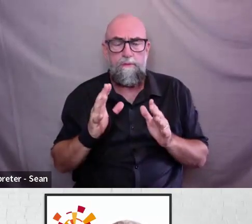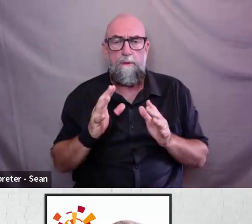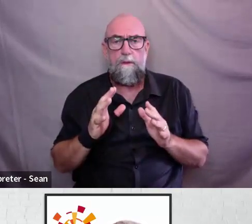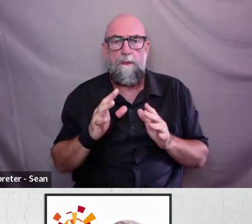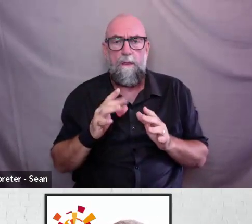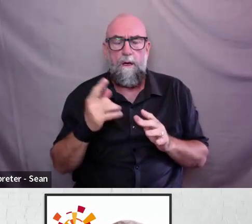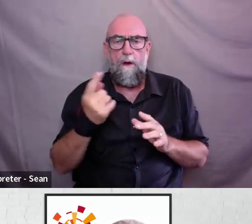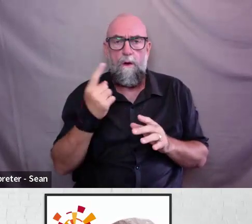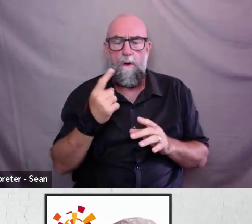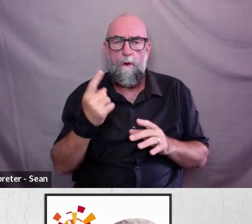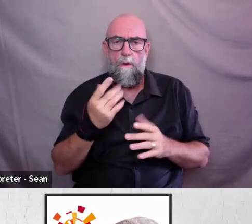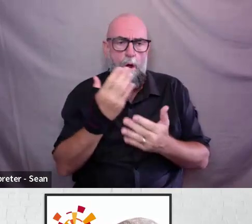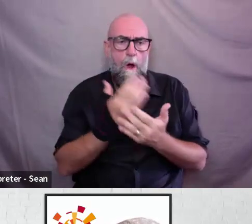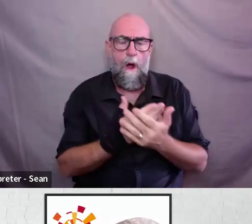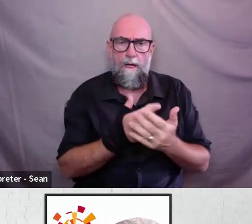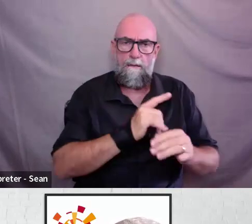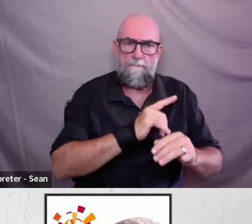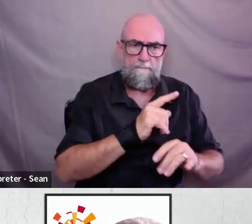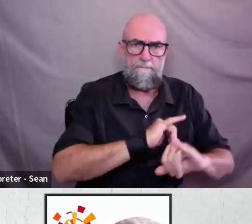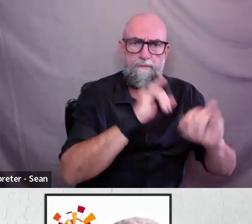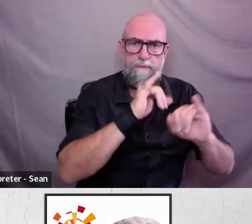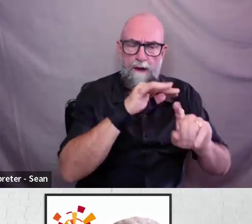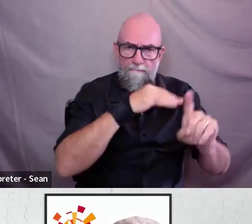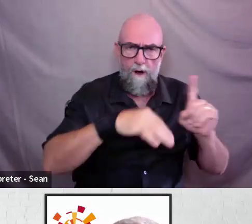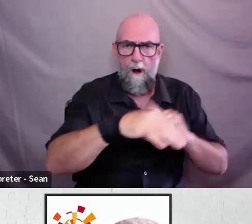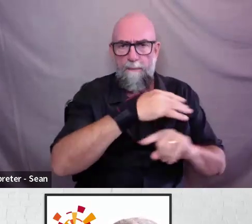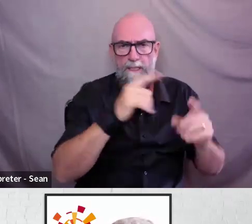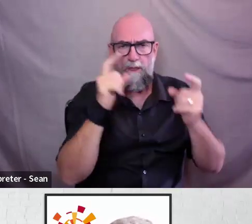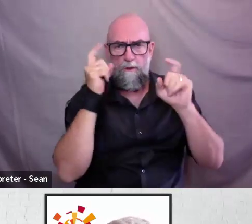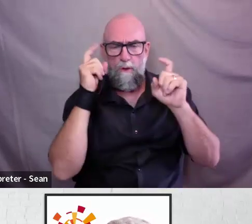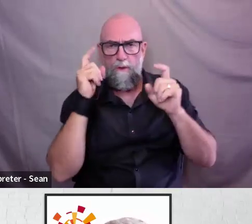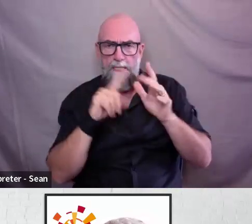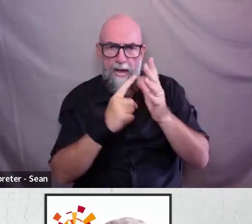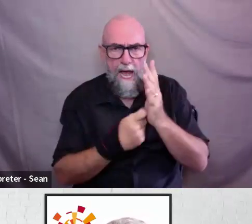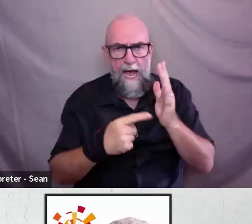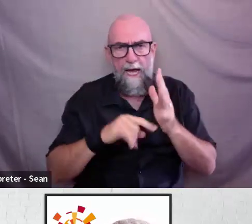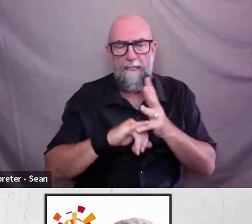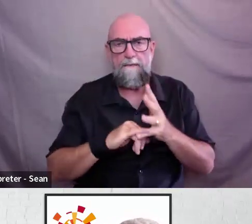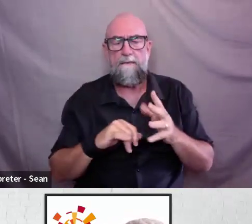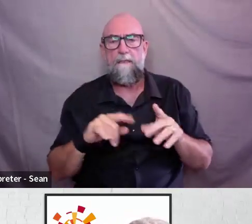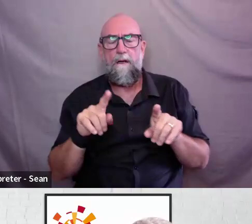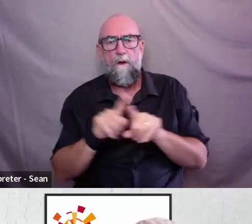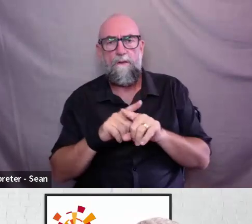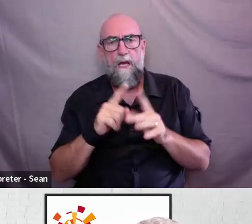and this is what we are doing , this is too big as an organisation.